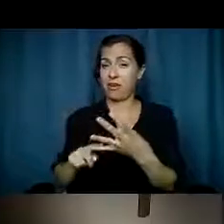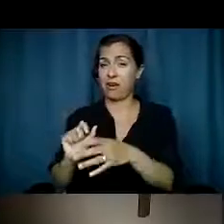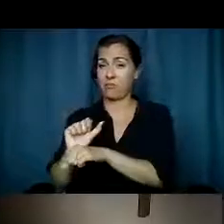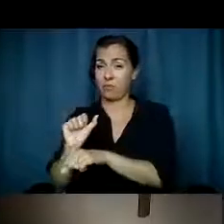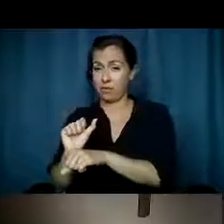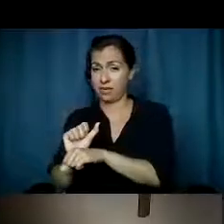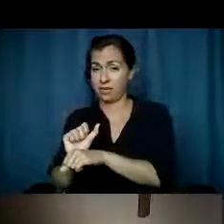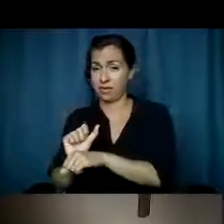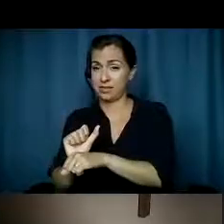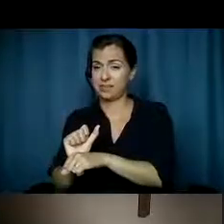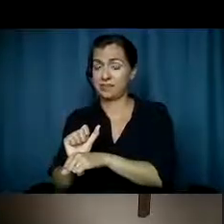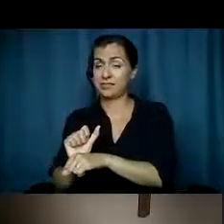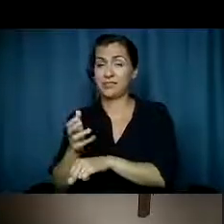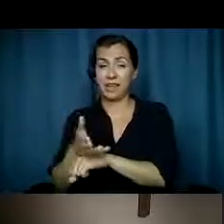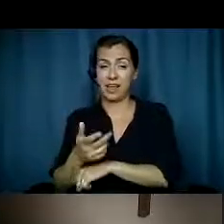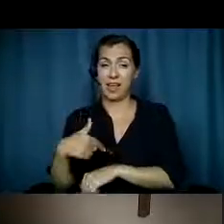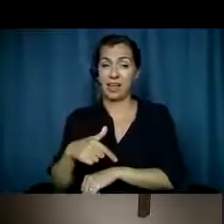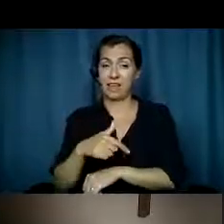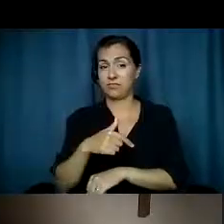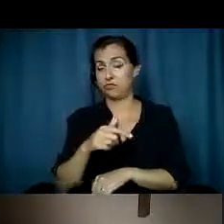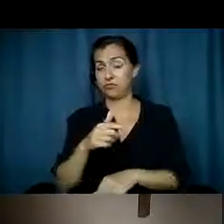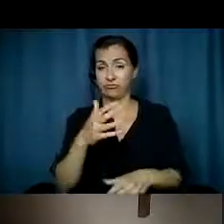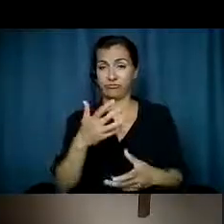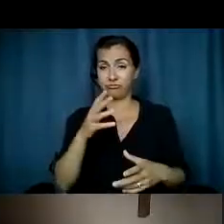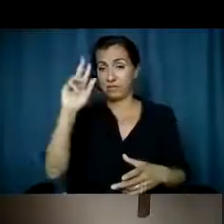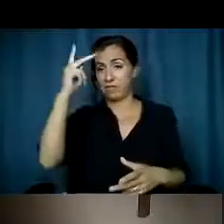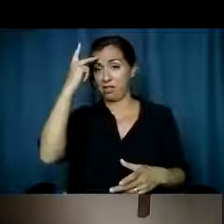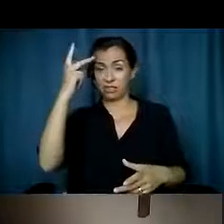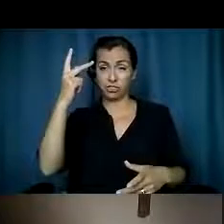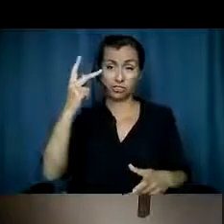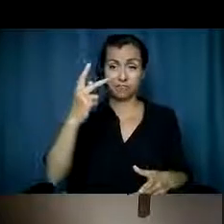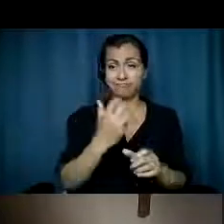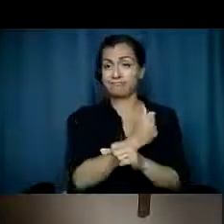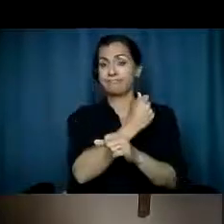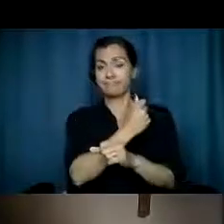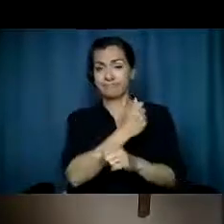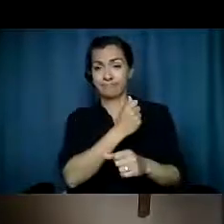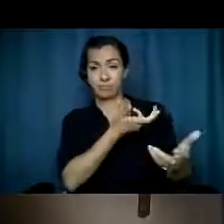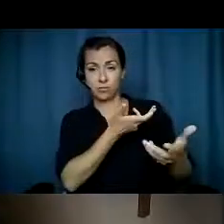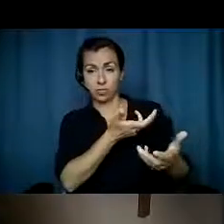the average voter participation at 54 percent of voters. I also included